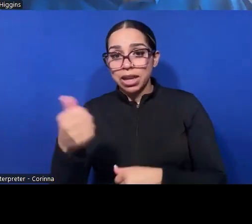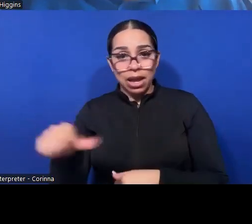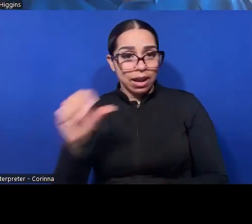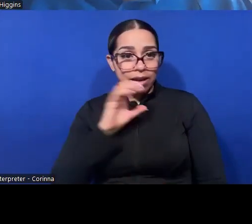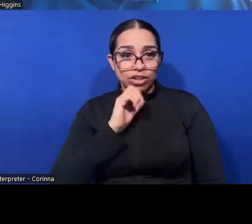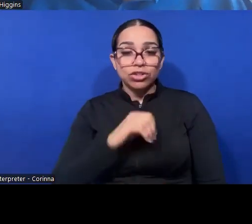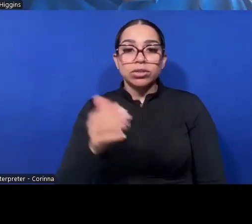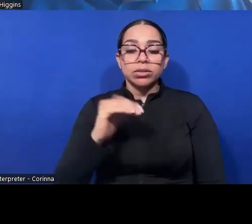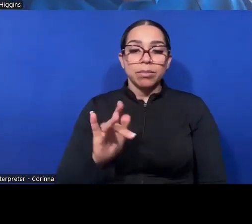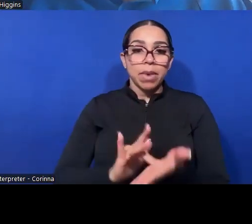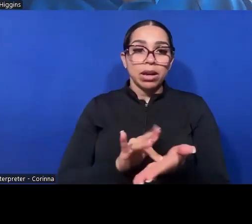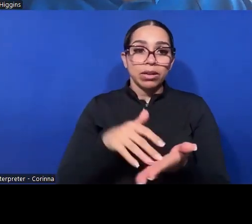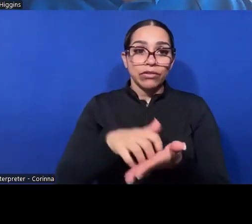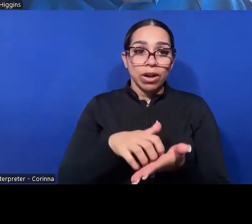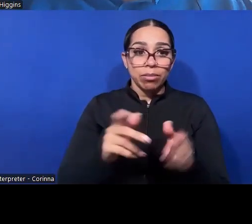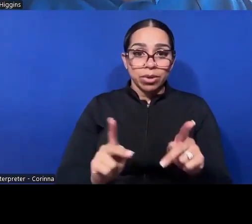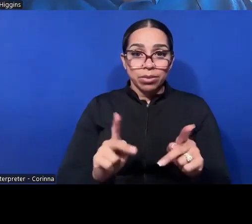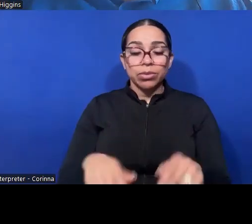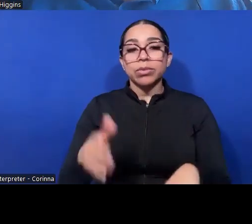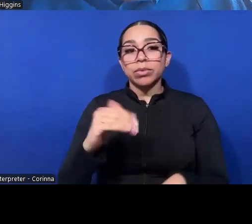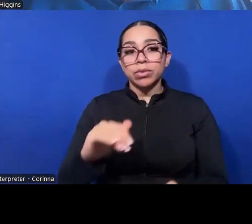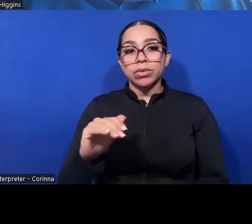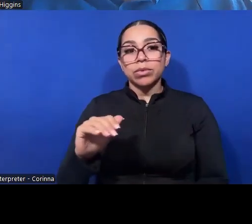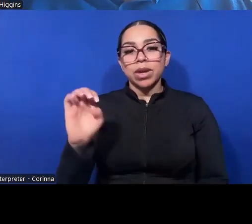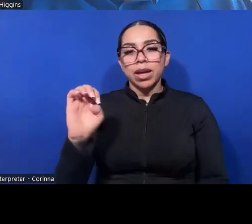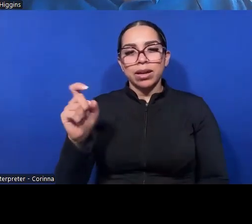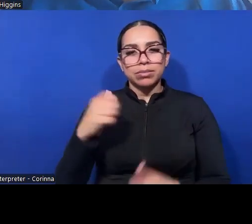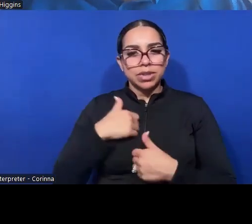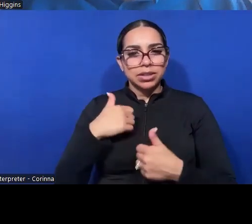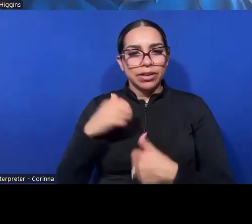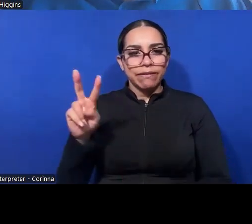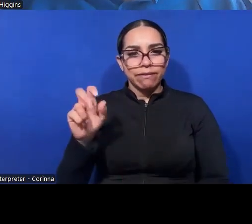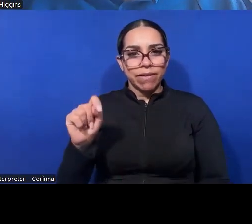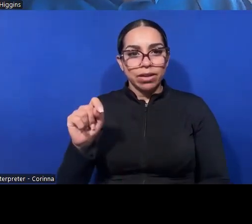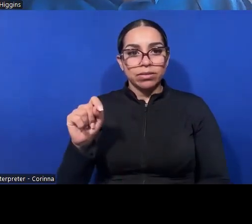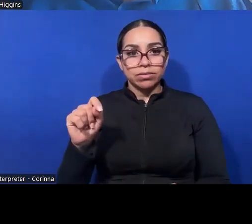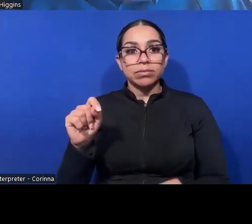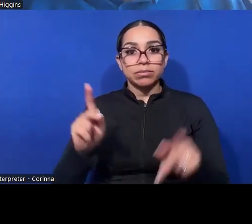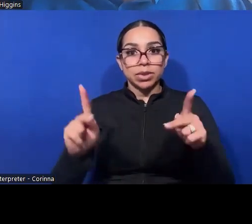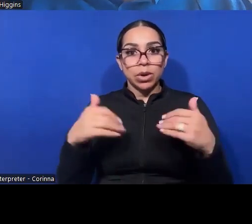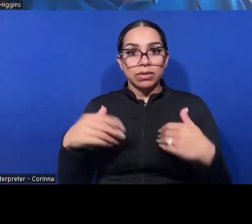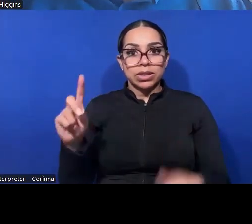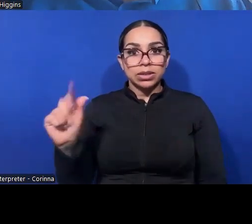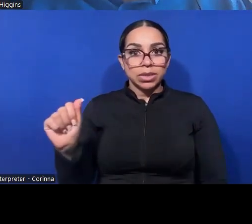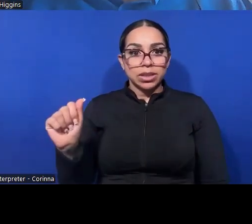veterans with disabilities. So people in this group are going to have to report 80 hours